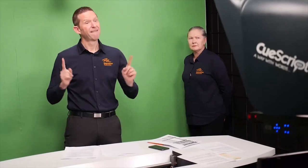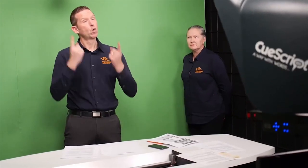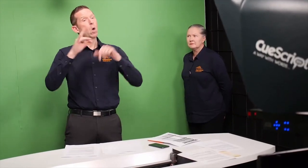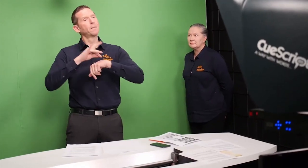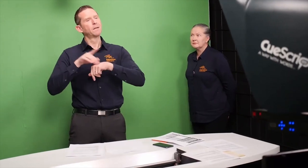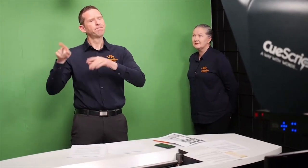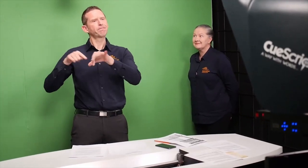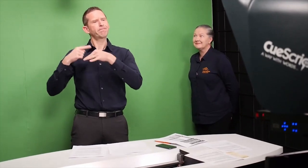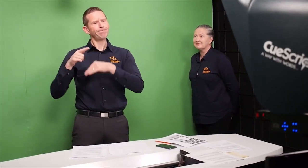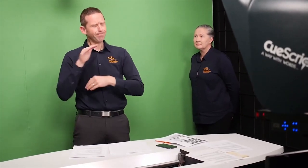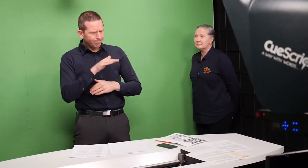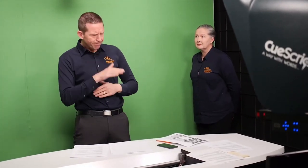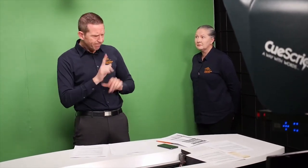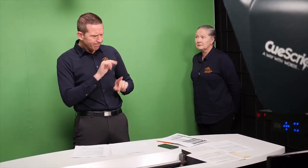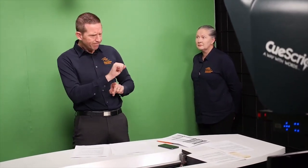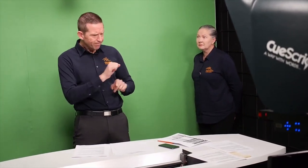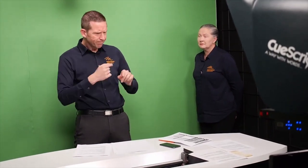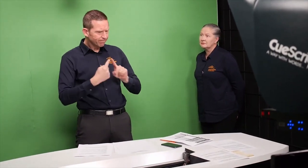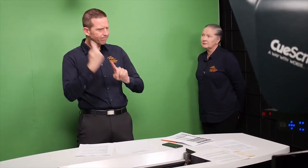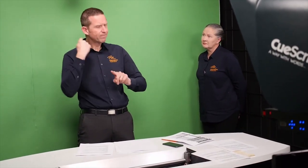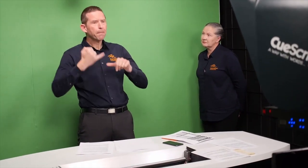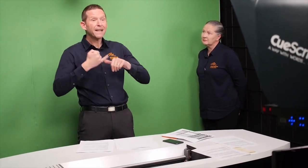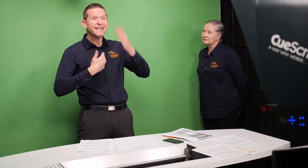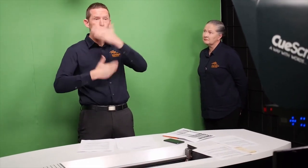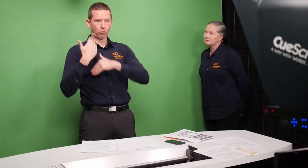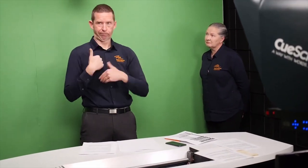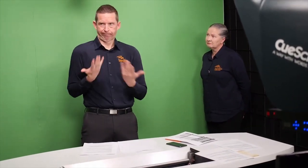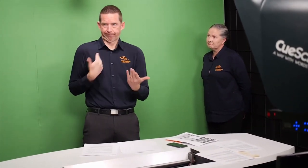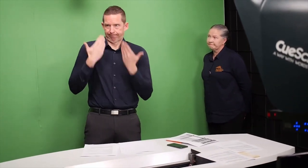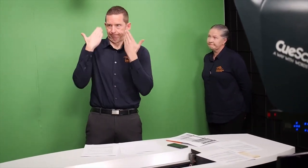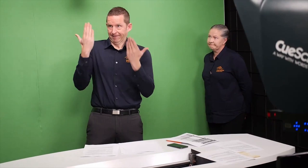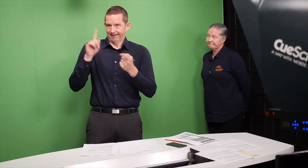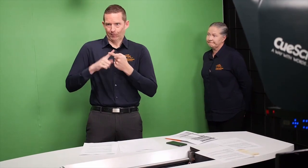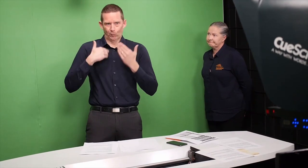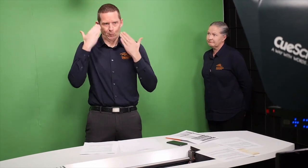The first question that was asked by hospital staff was to the father enquiring about their daughter's medical